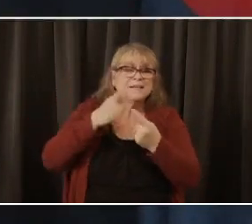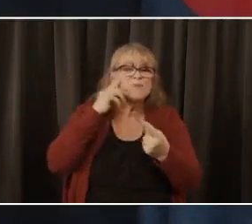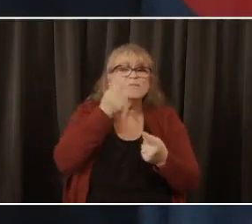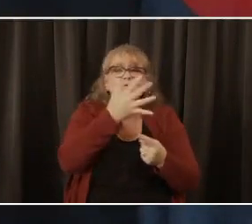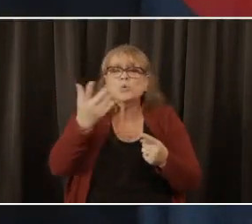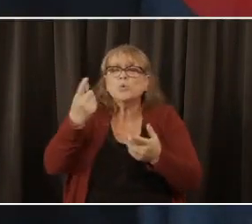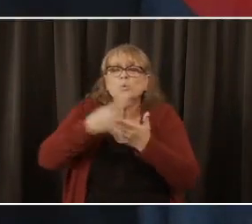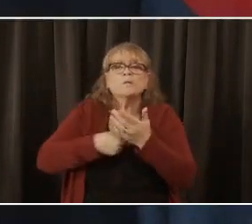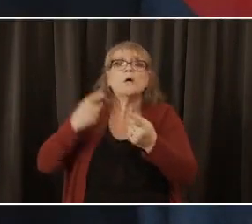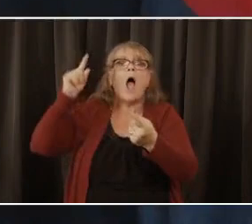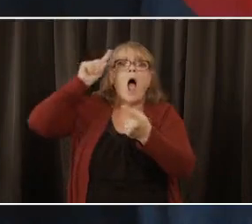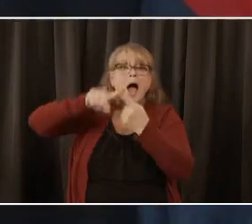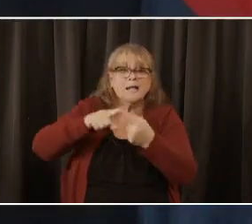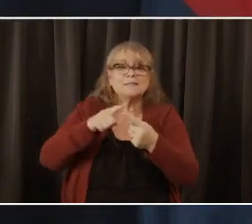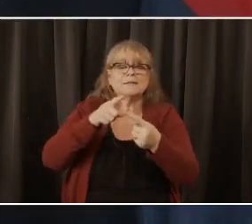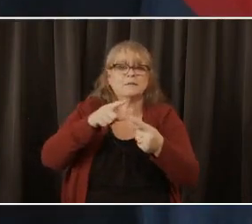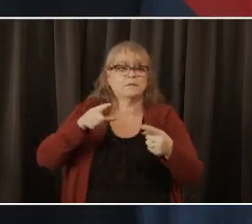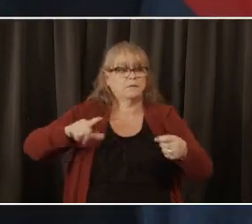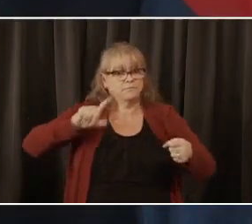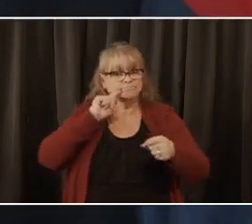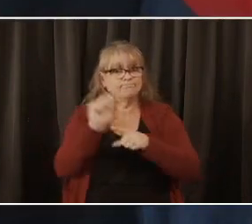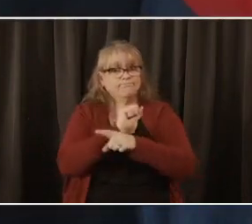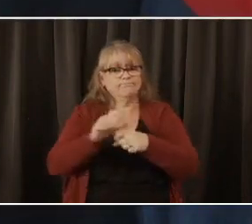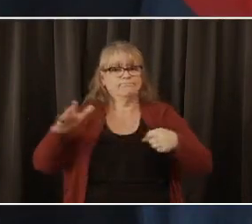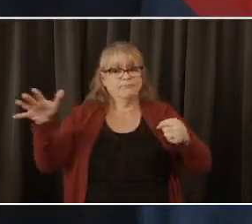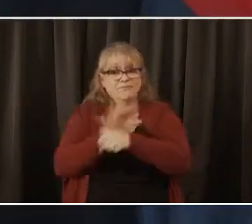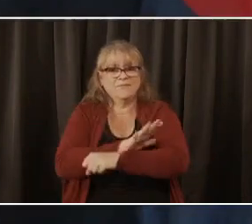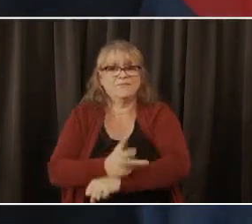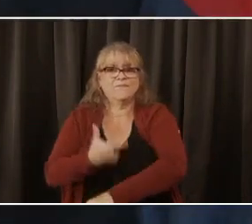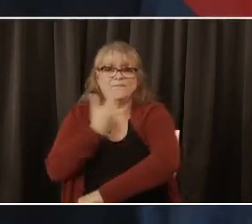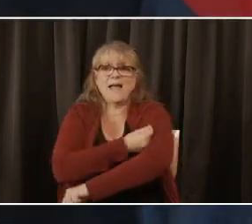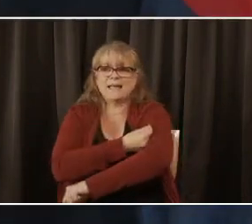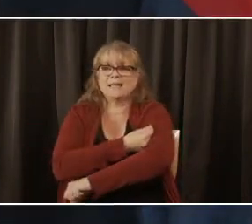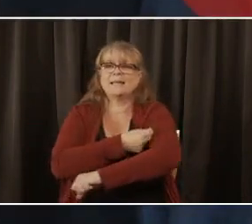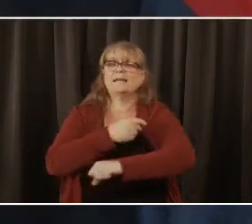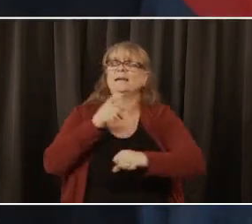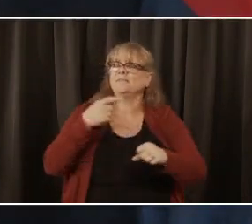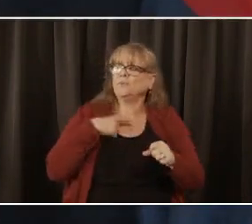and get back to our lives as normal. With that I'll be happy to take some questions.